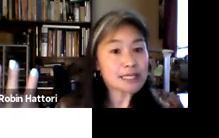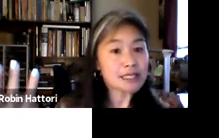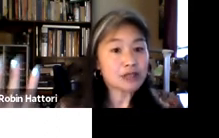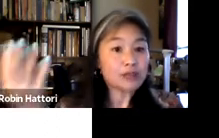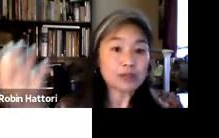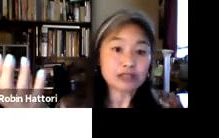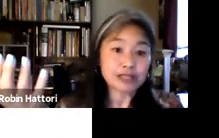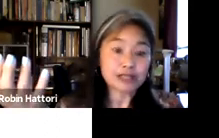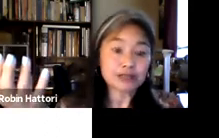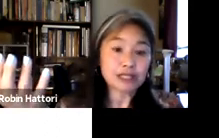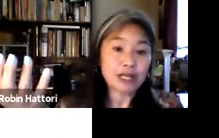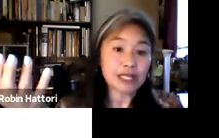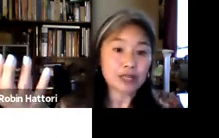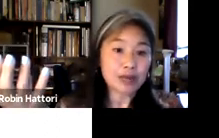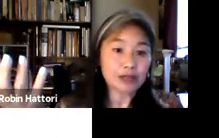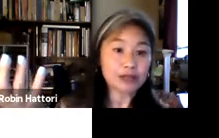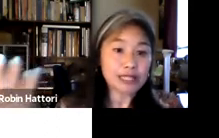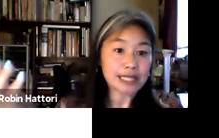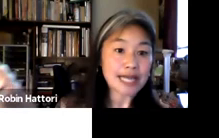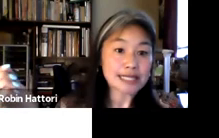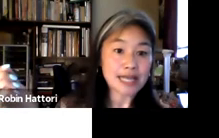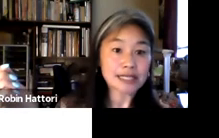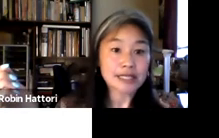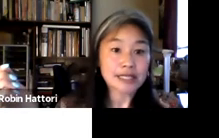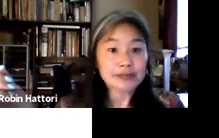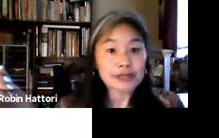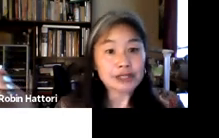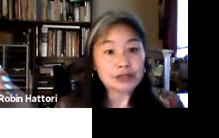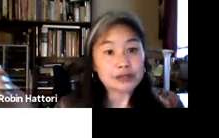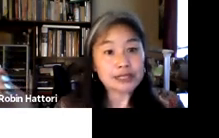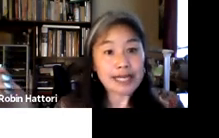lost her freedom. And then she lost her eldest daughter and her